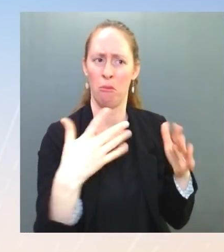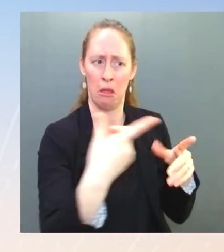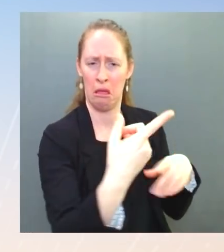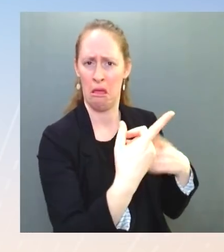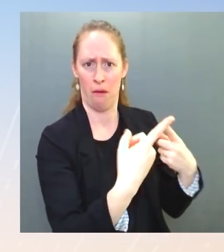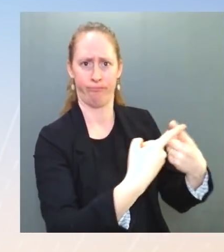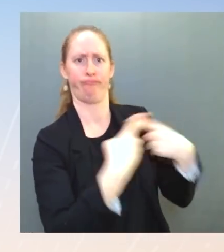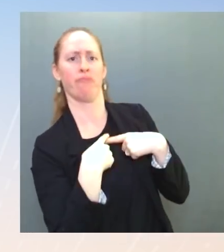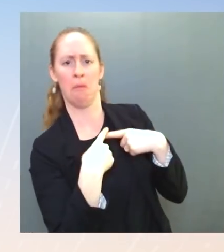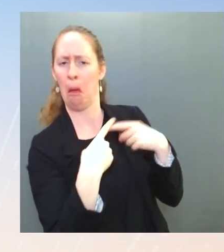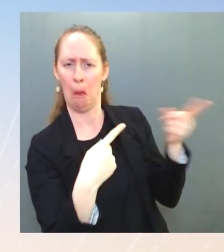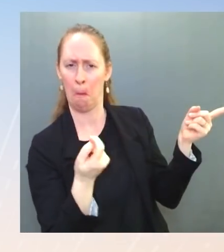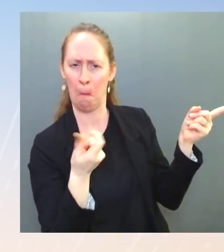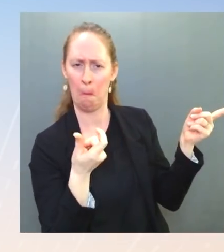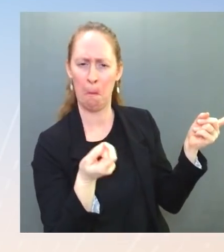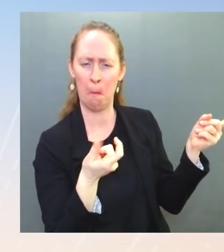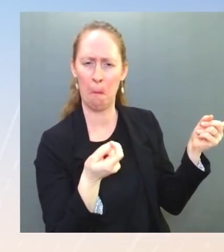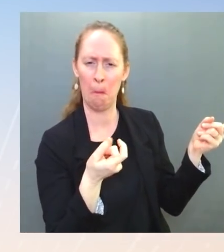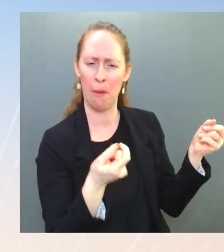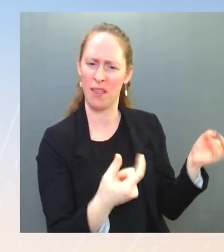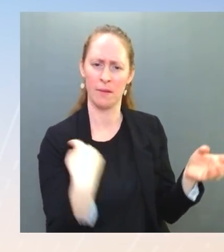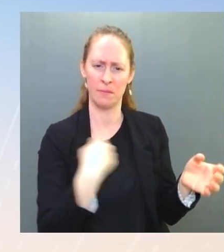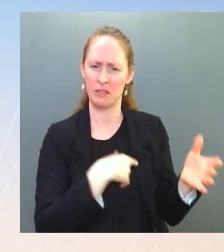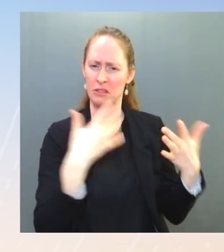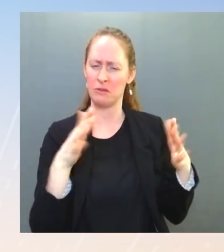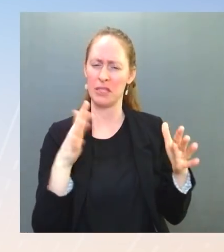I would let the Indian leaders speak for themselves. The Press: And then -- >> Ms. Psaki: Oh, go, good.